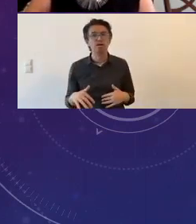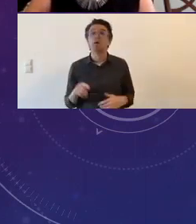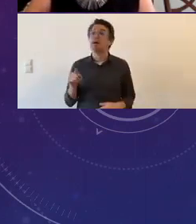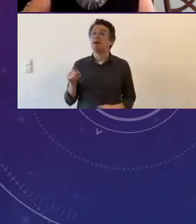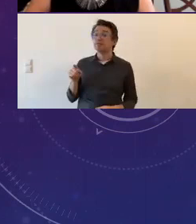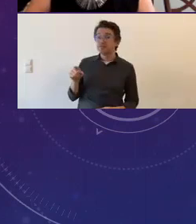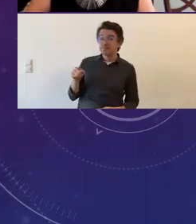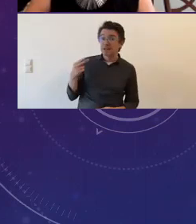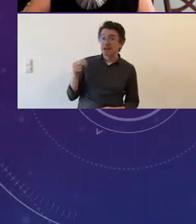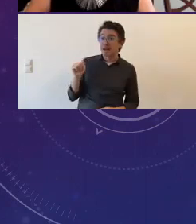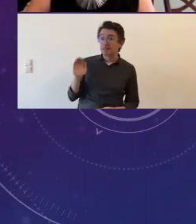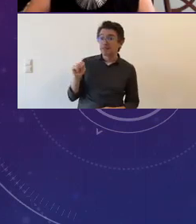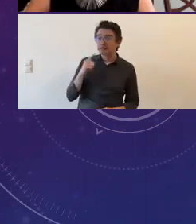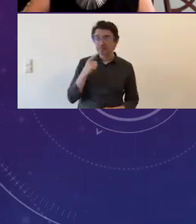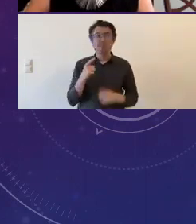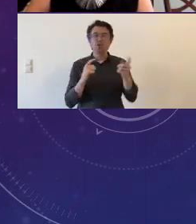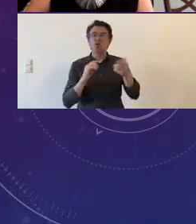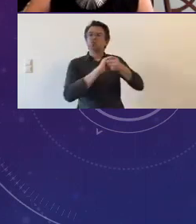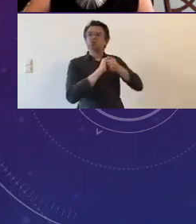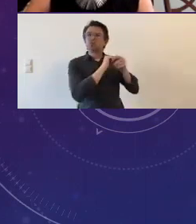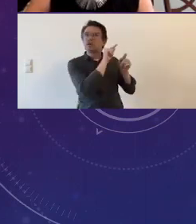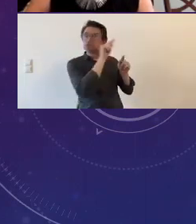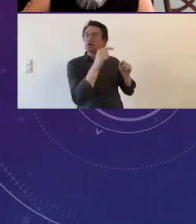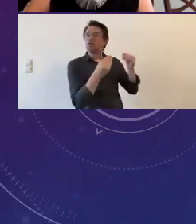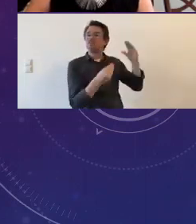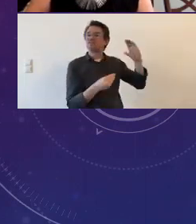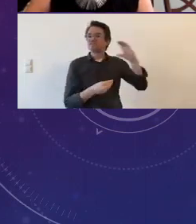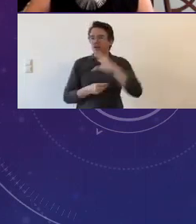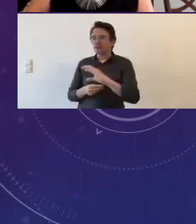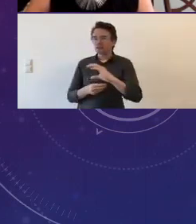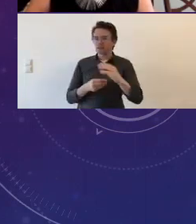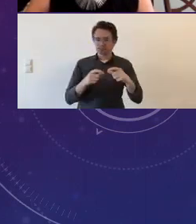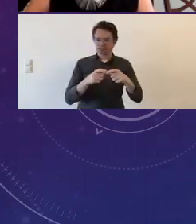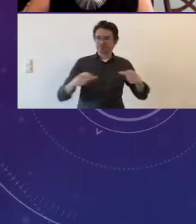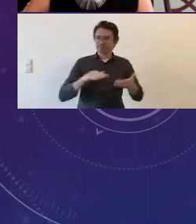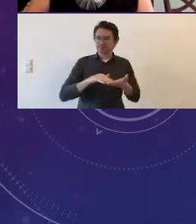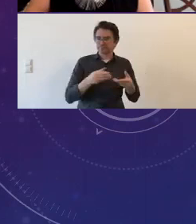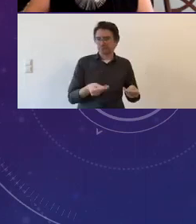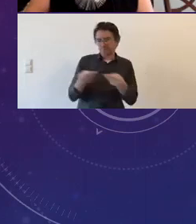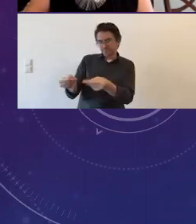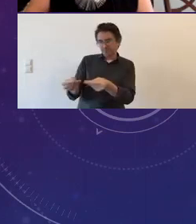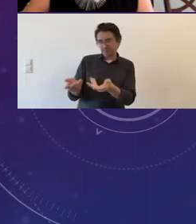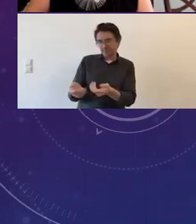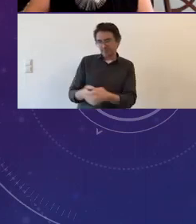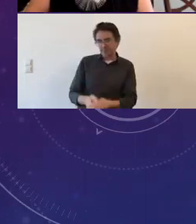everyone knows Braille having said the only 10% of the US population who are